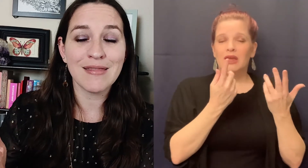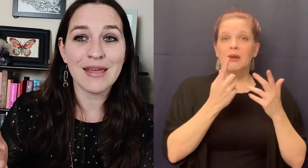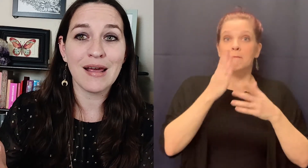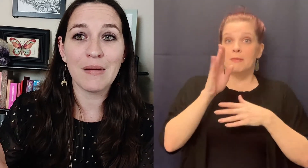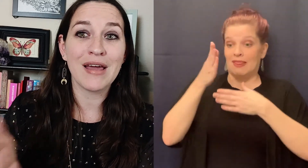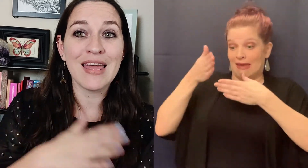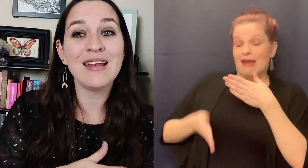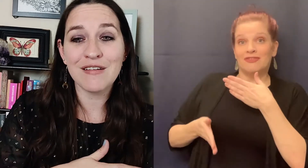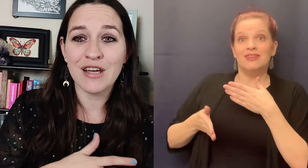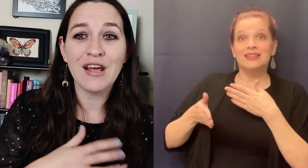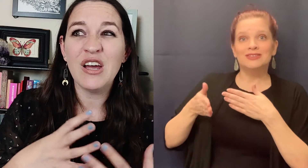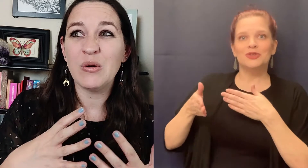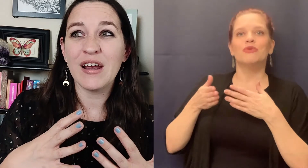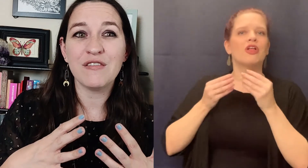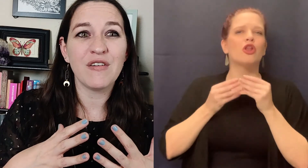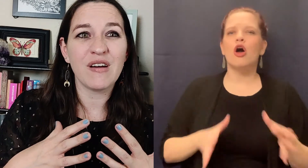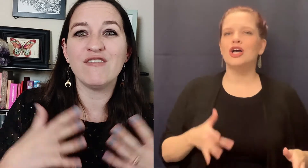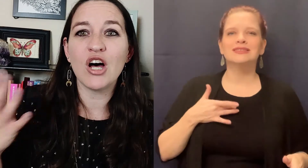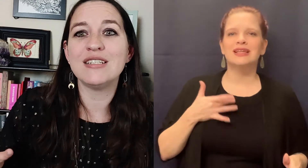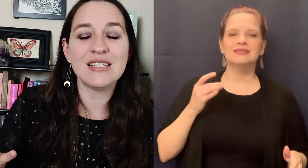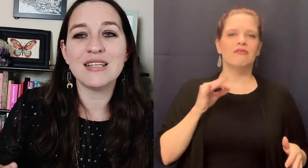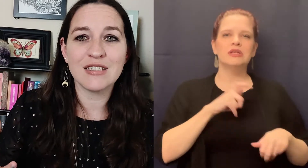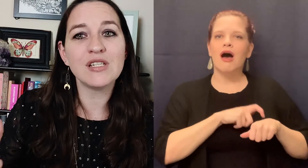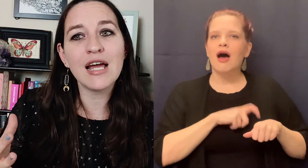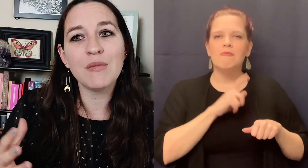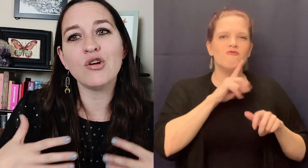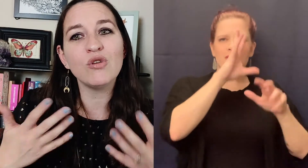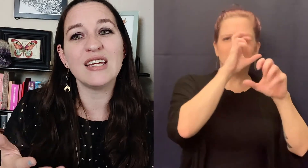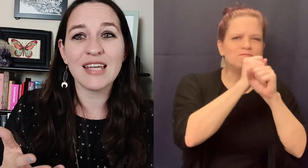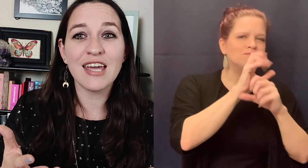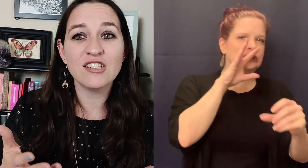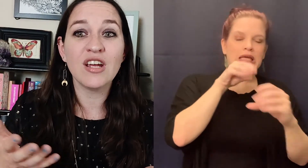And then by the end of it, you kind of have lost the sense of time and you're really engaged.